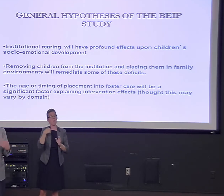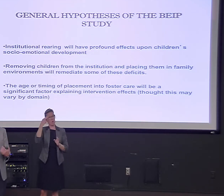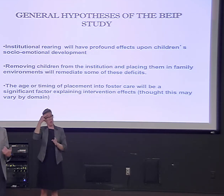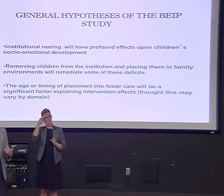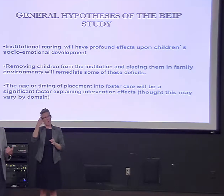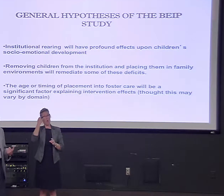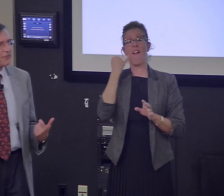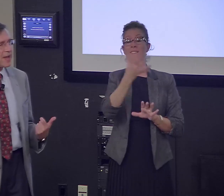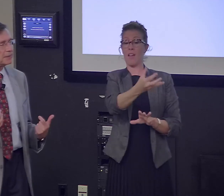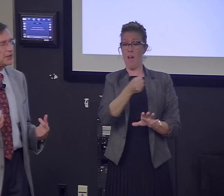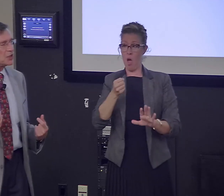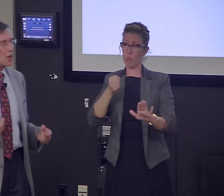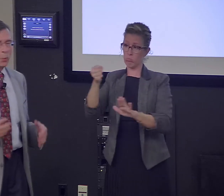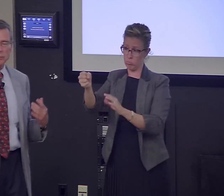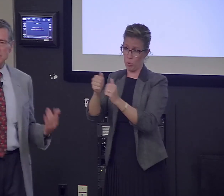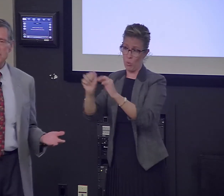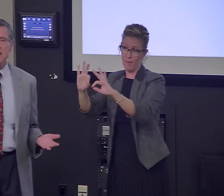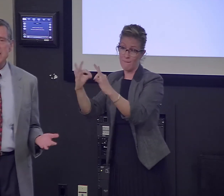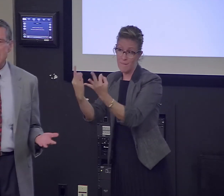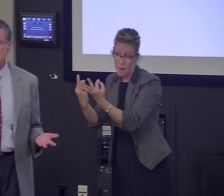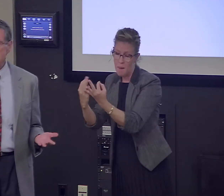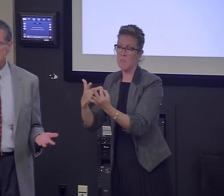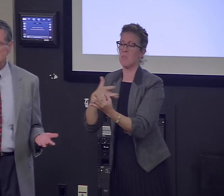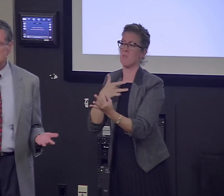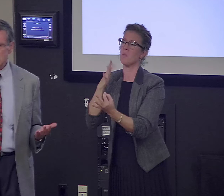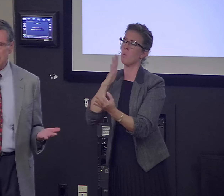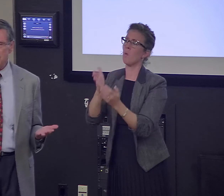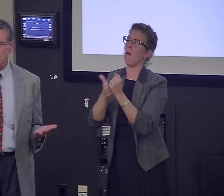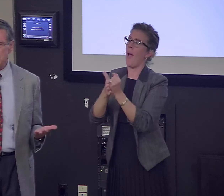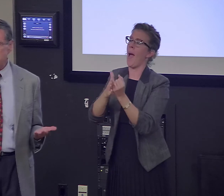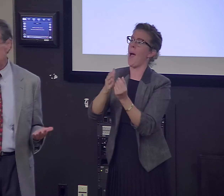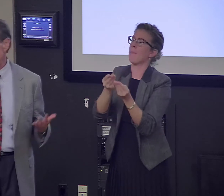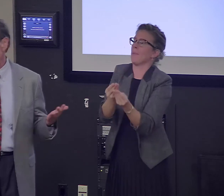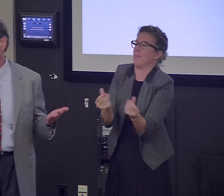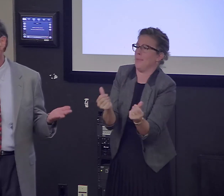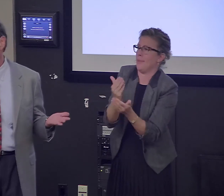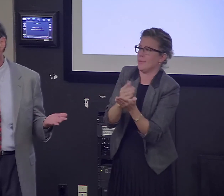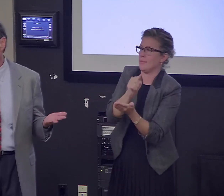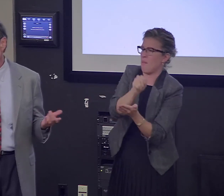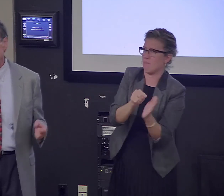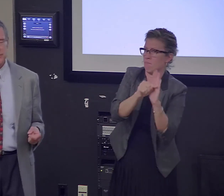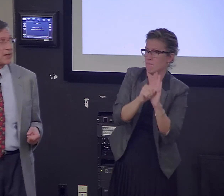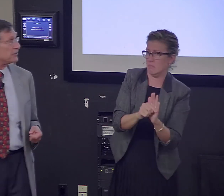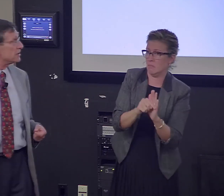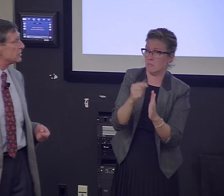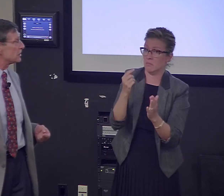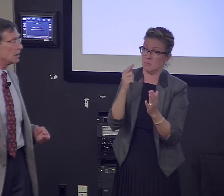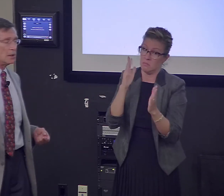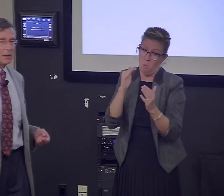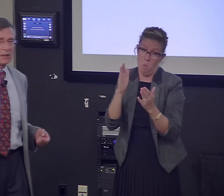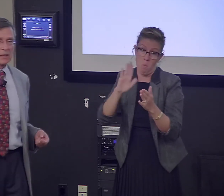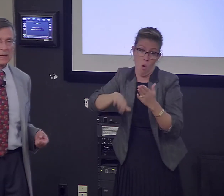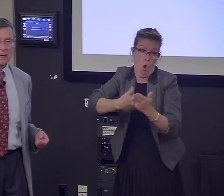and placing them into families would remediate some of those deficits, some, if not all, of those deficits.